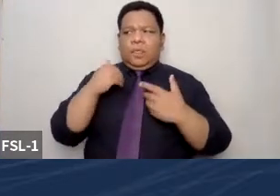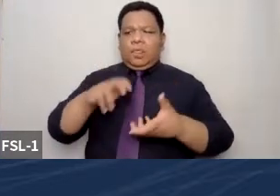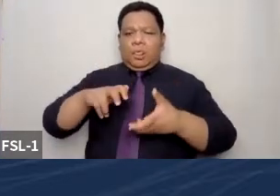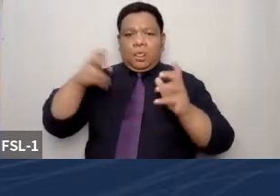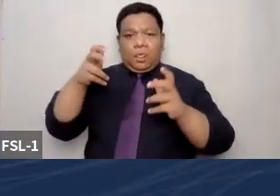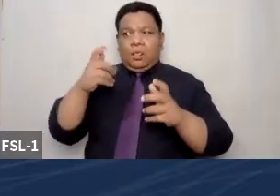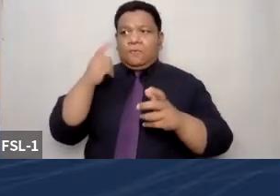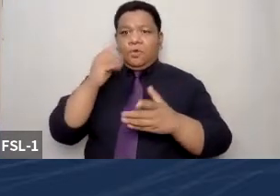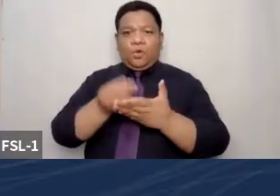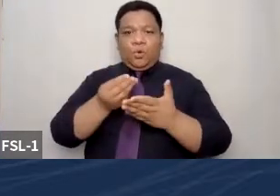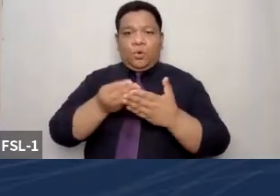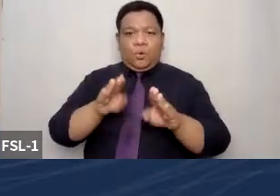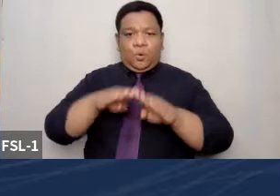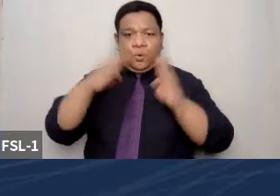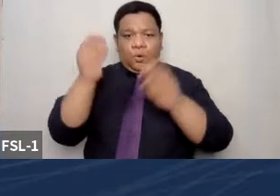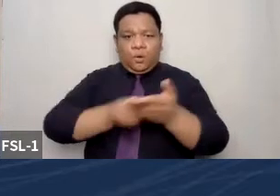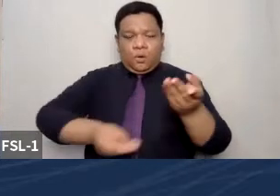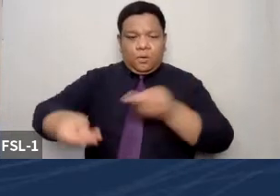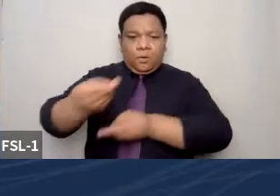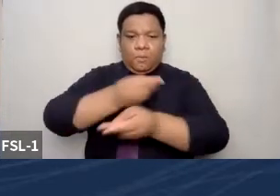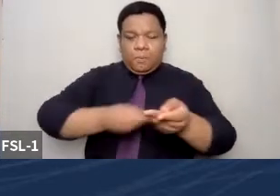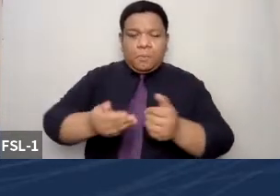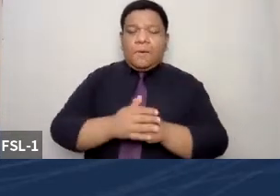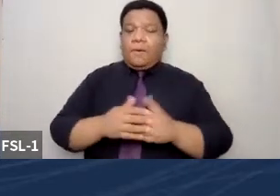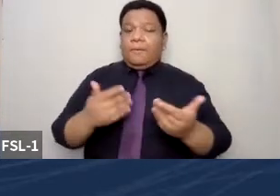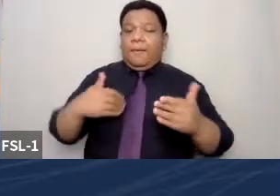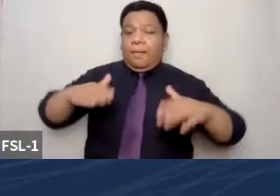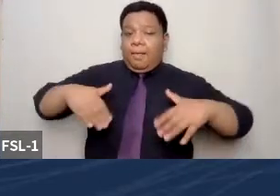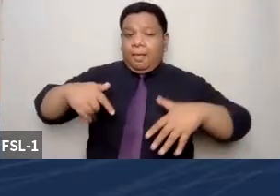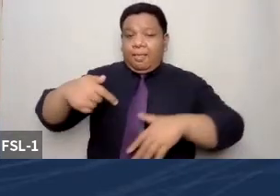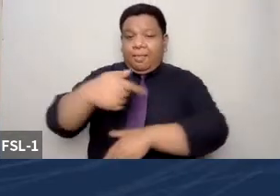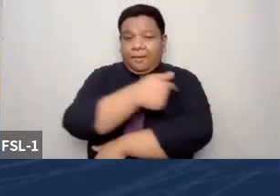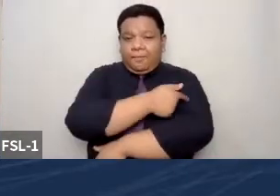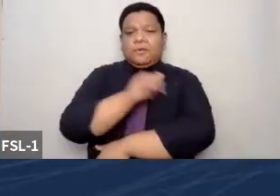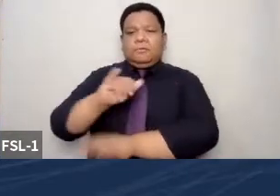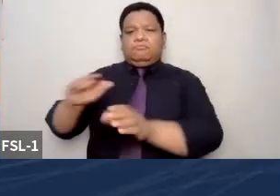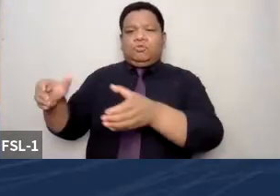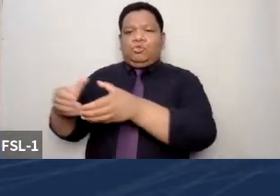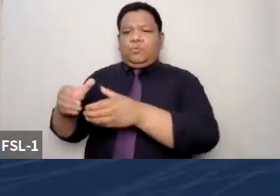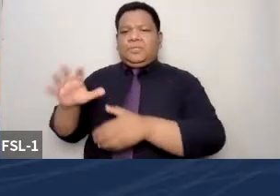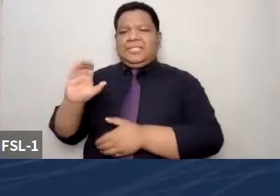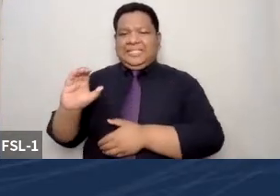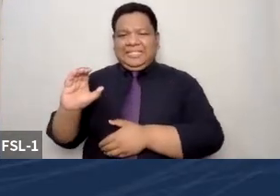And then if there are still unvaccinated, that would be group C or the remaining population.